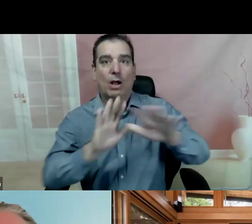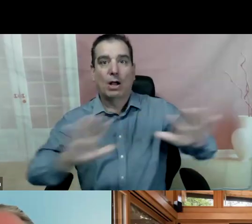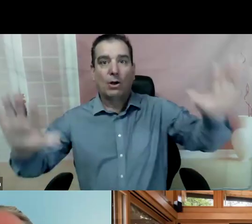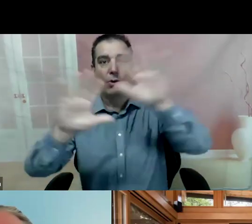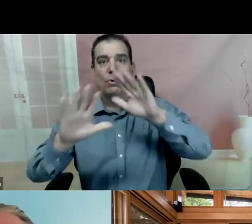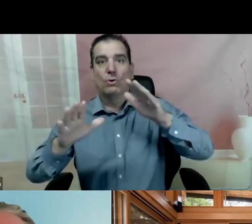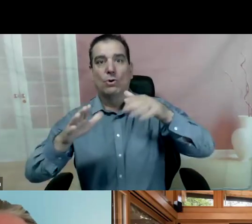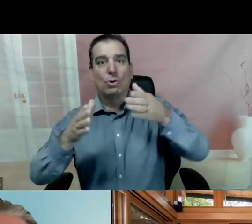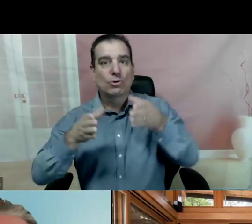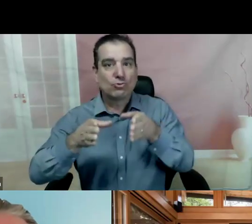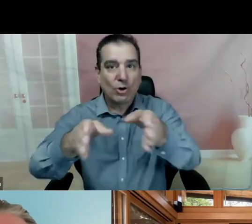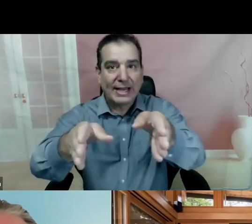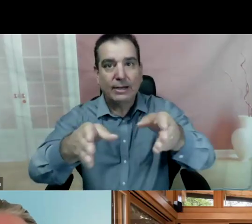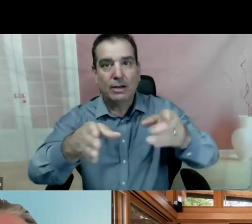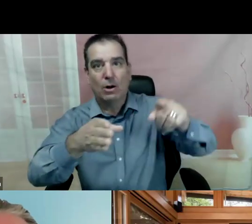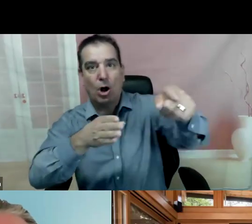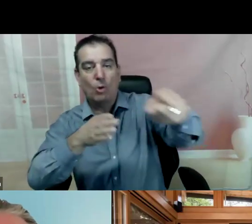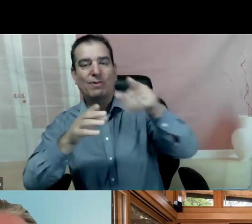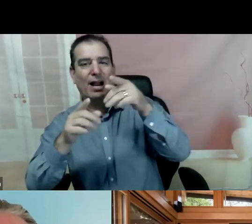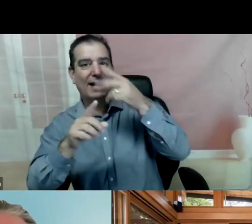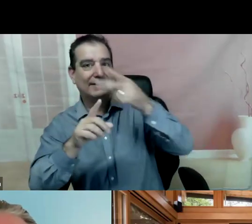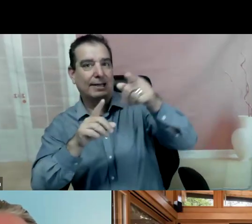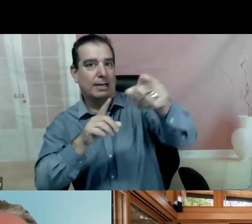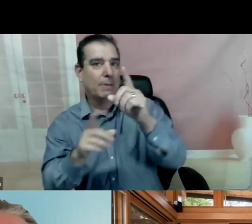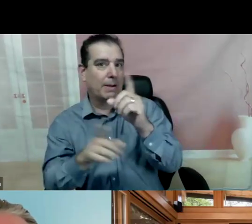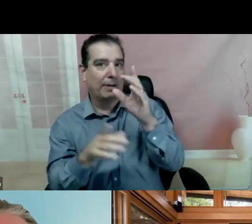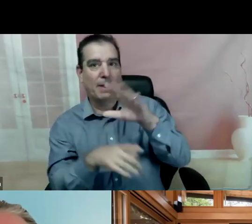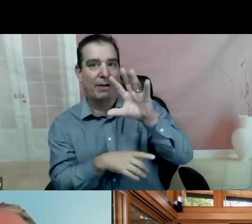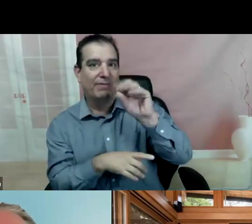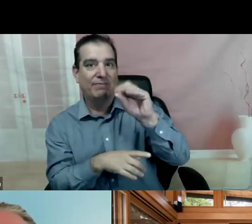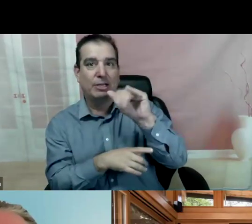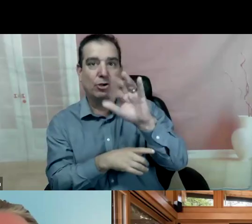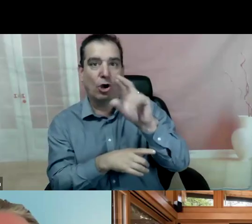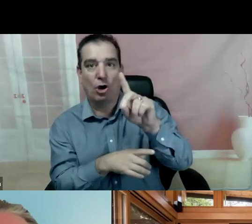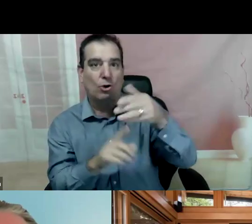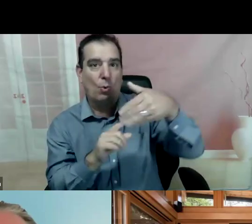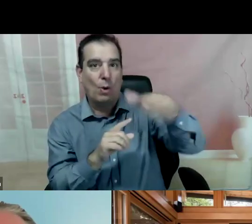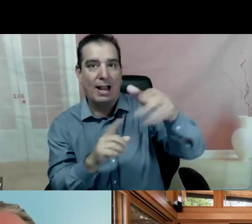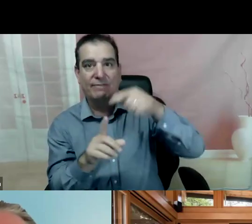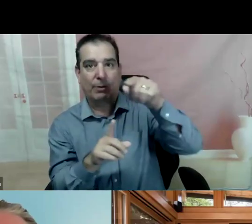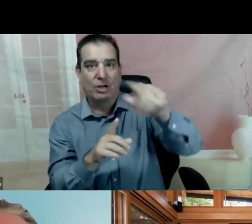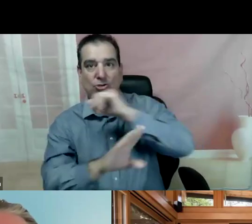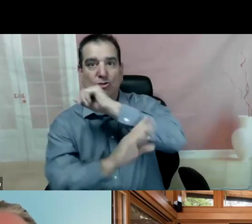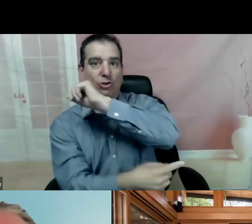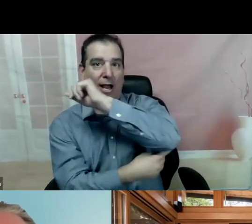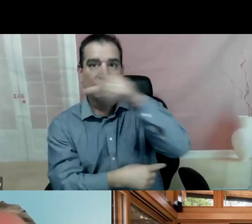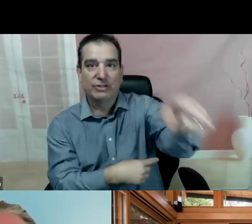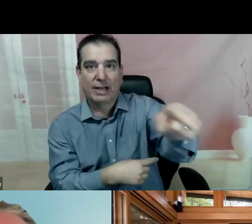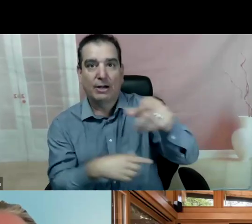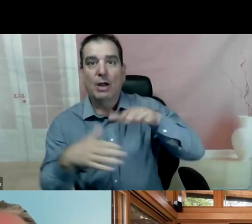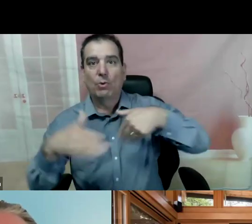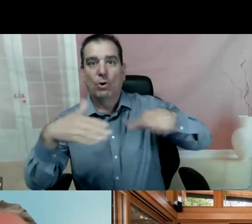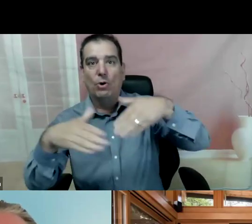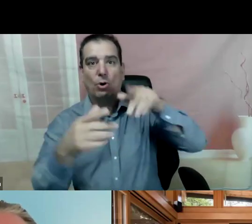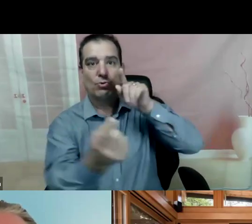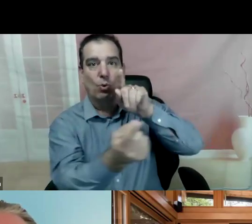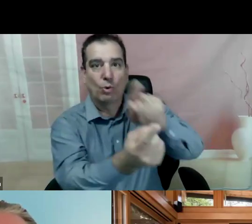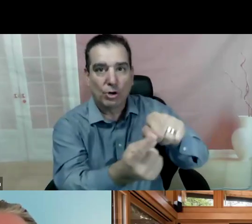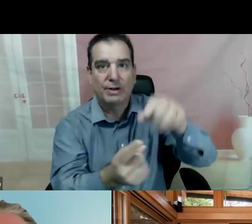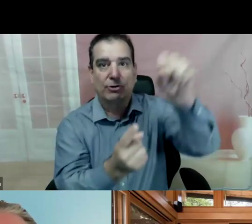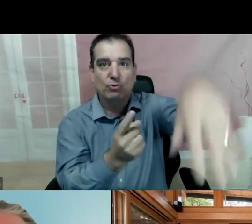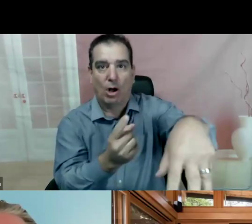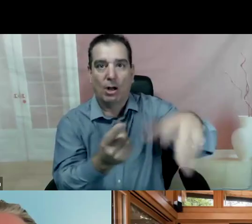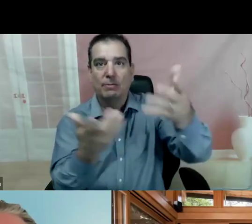animal had, going to the bathroom outside, so it will allow them to see where… where it is,